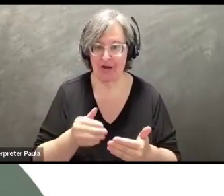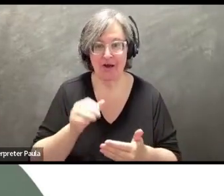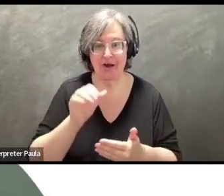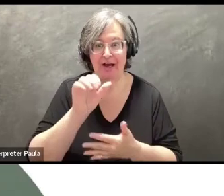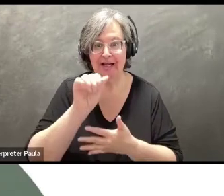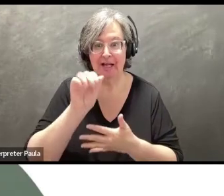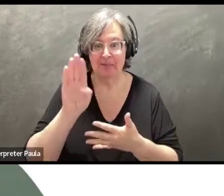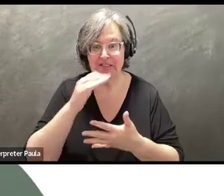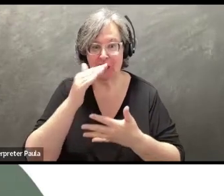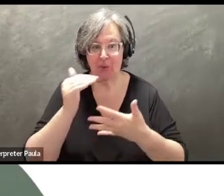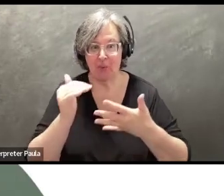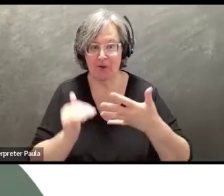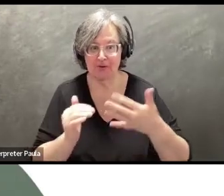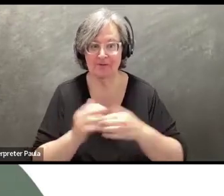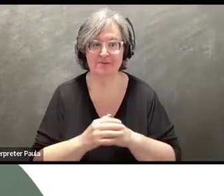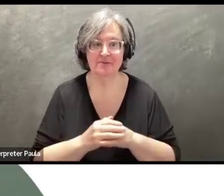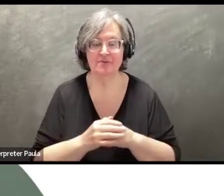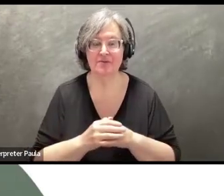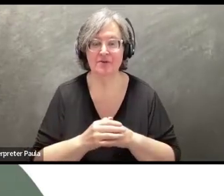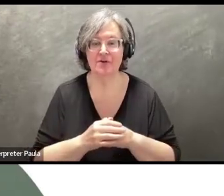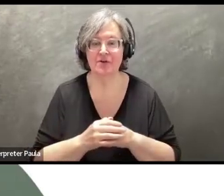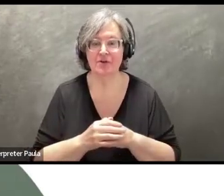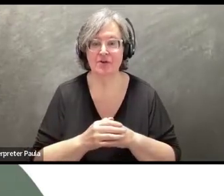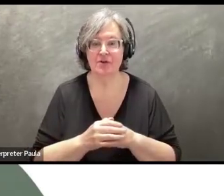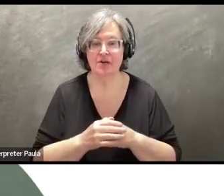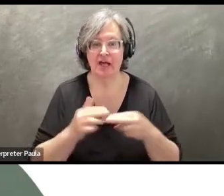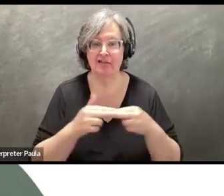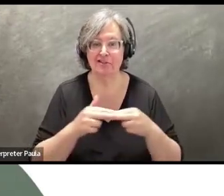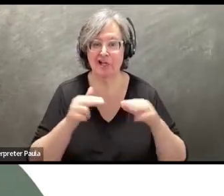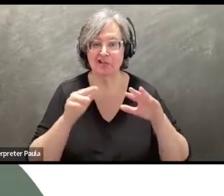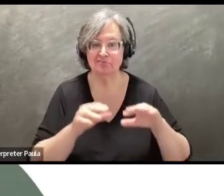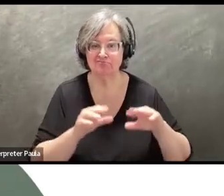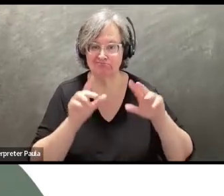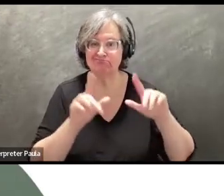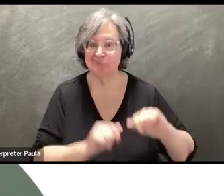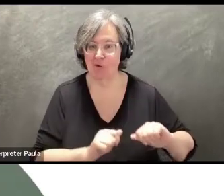order, and we'll take the slide deck down, and you'll hear from